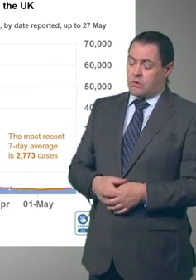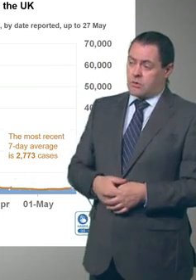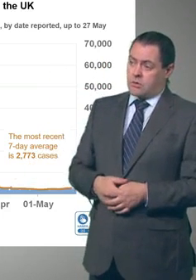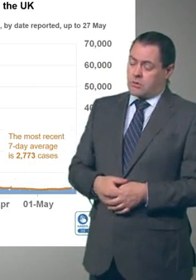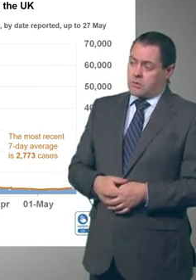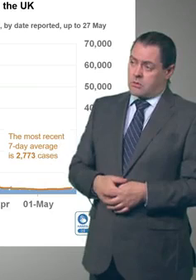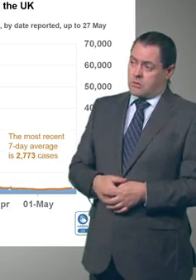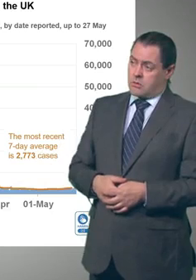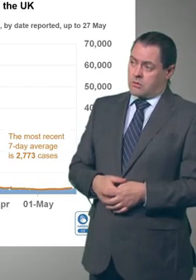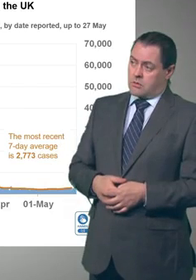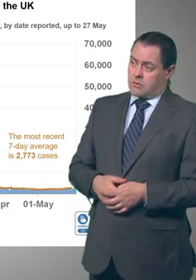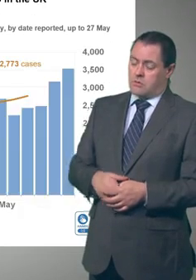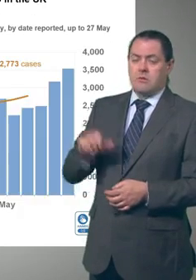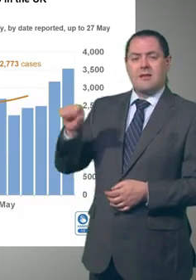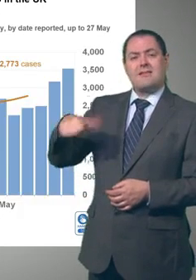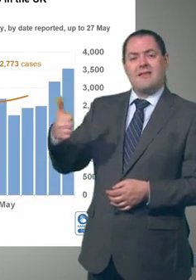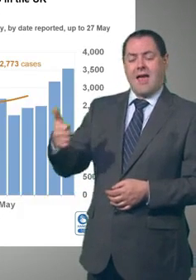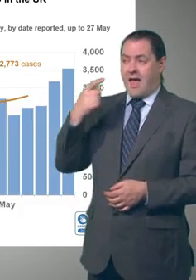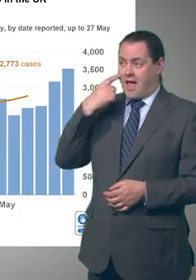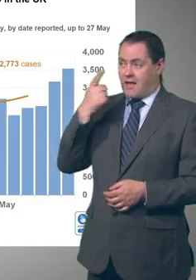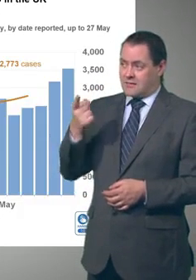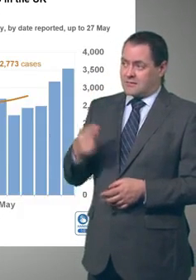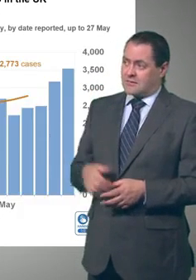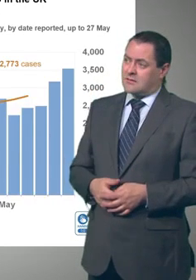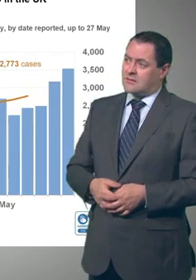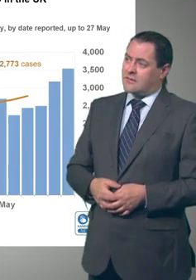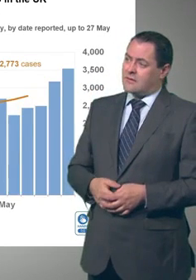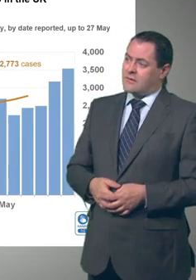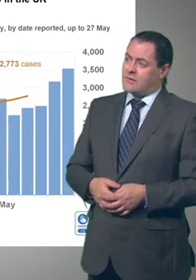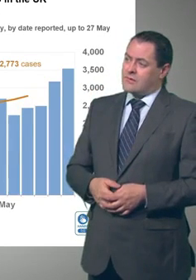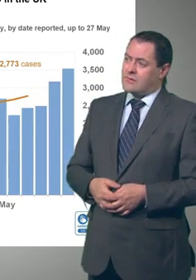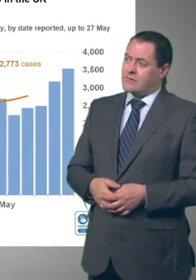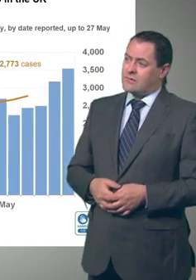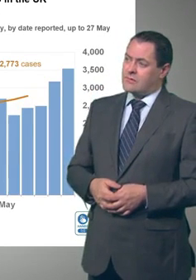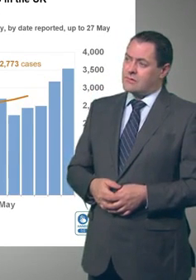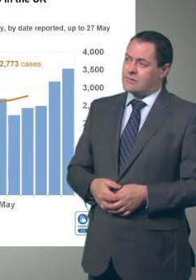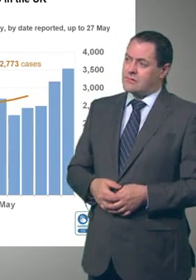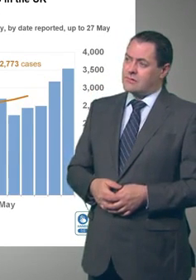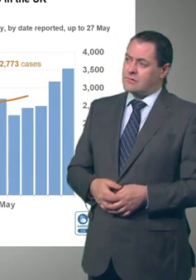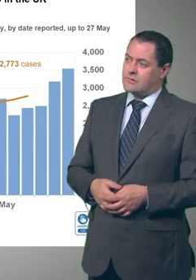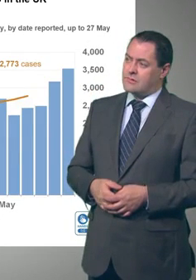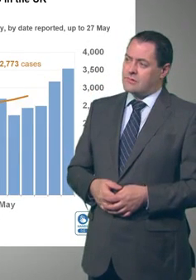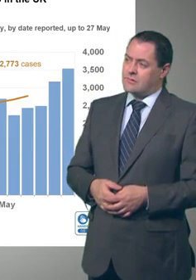May if I could have the next slide, please. But if we just